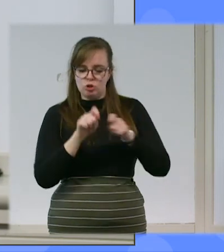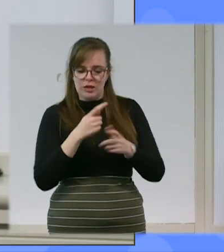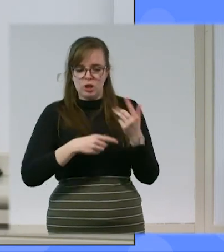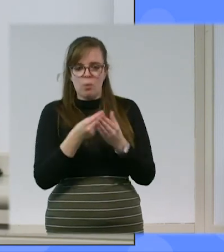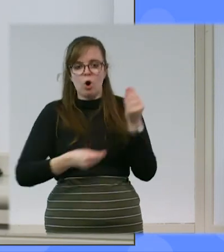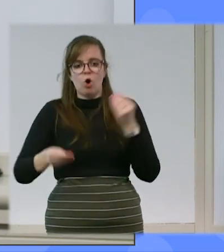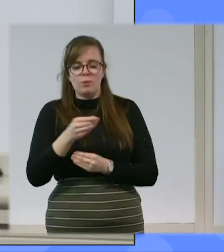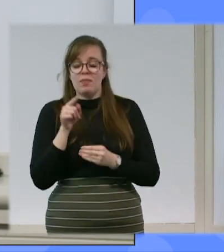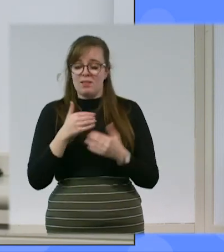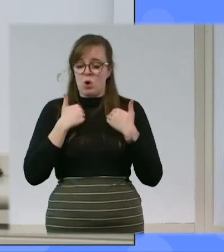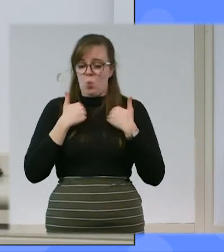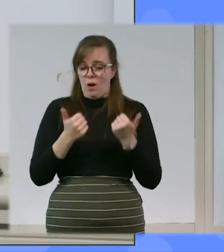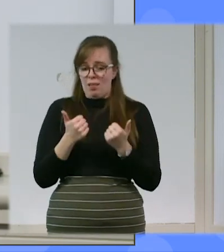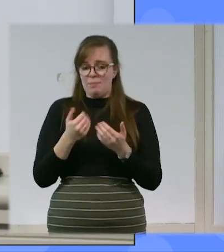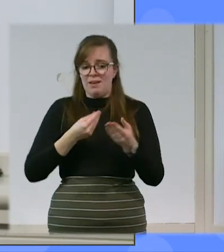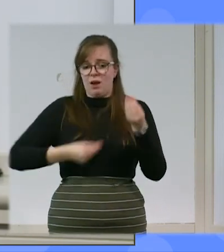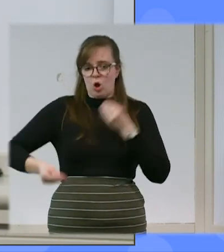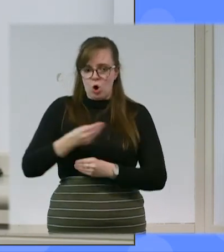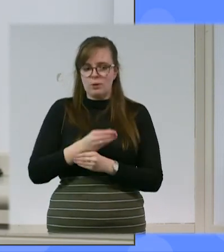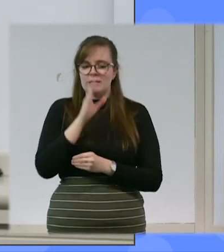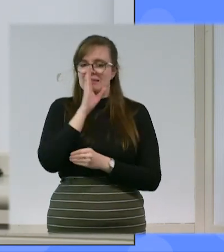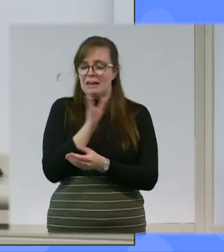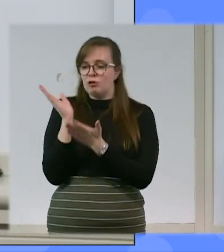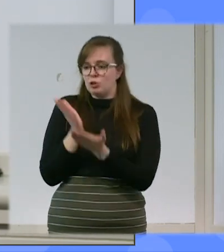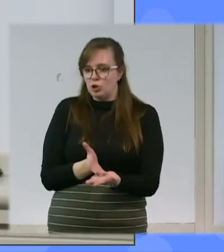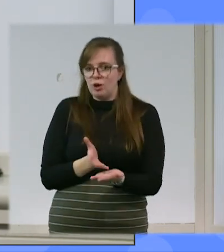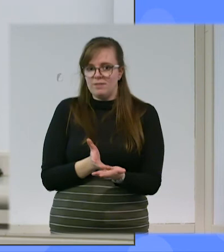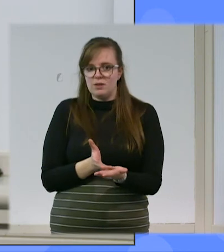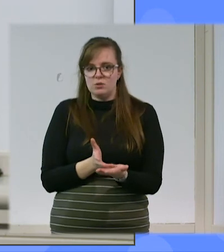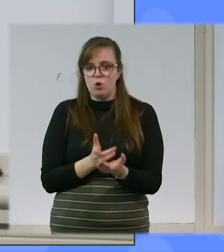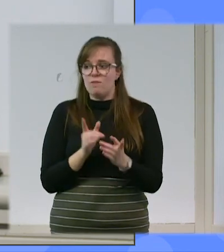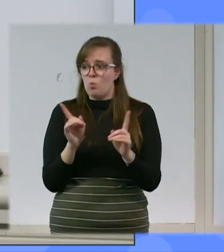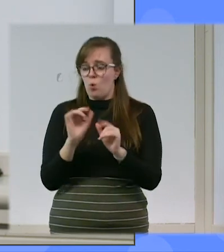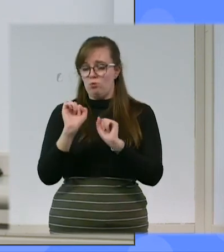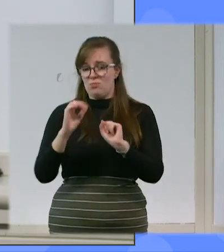well-being economy in direct service of what you have identified as a goal for